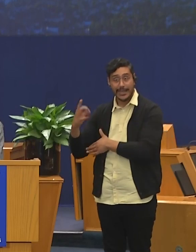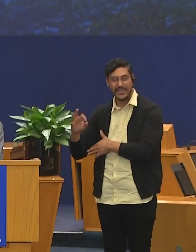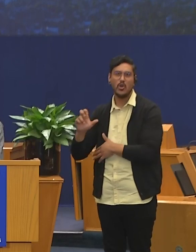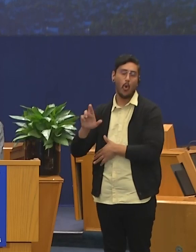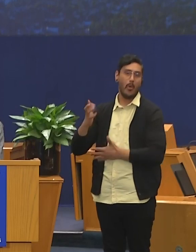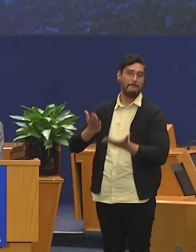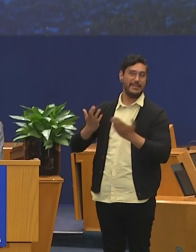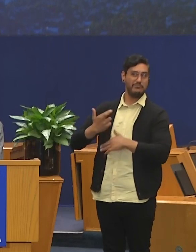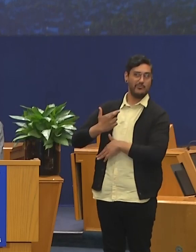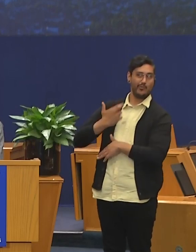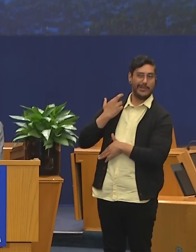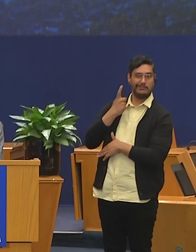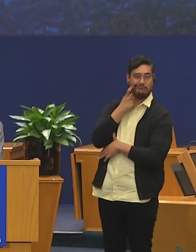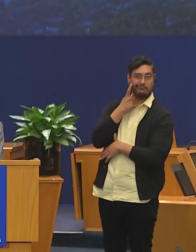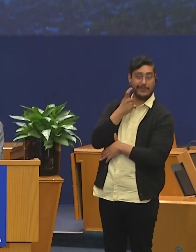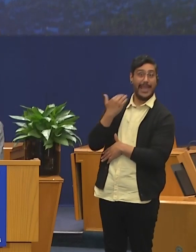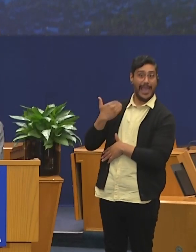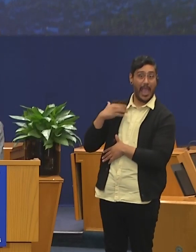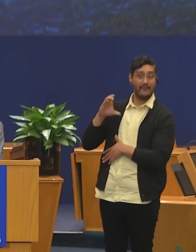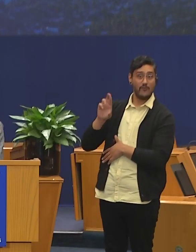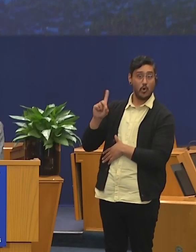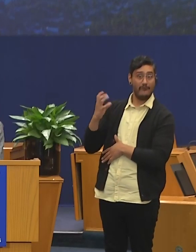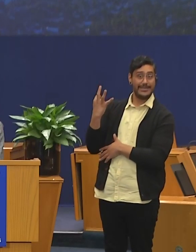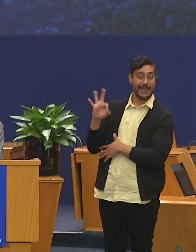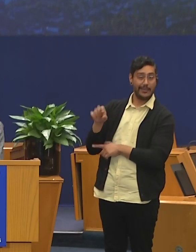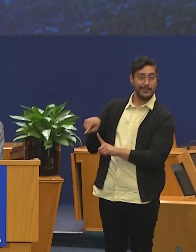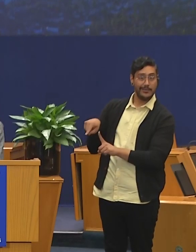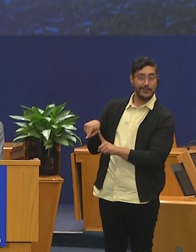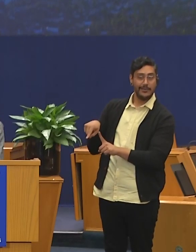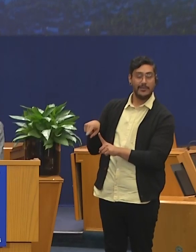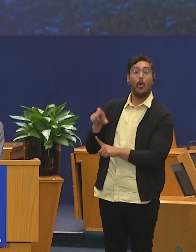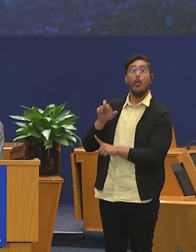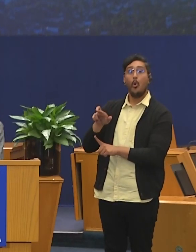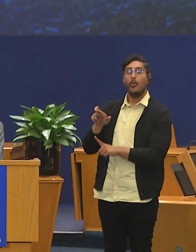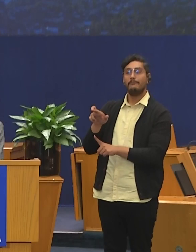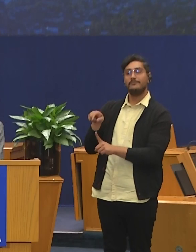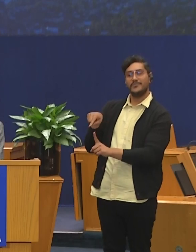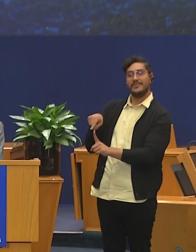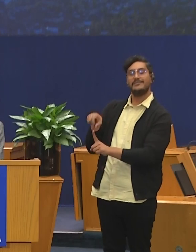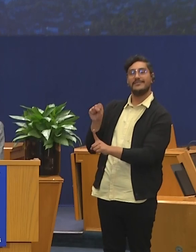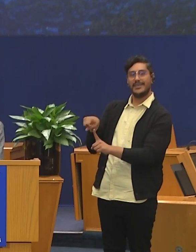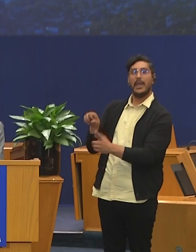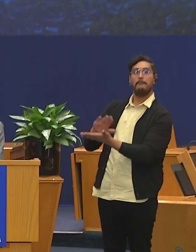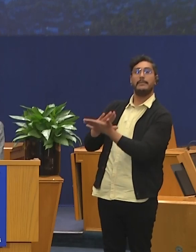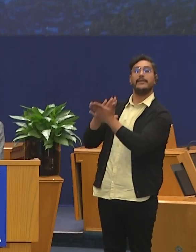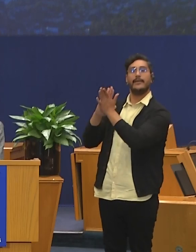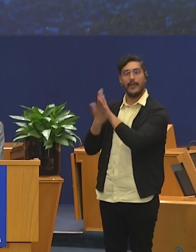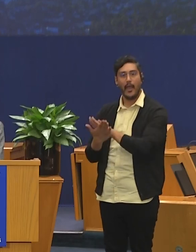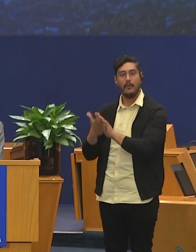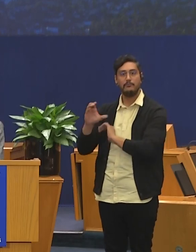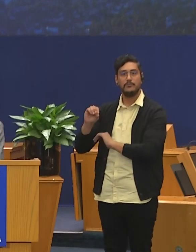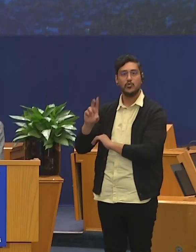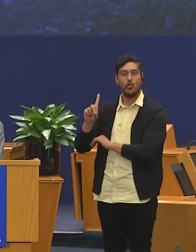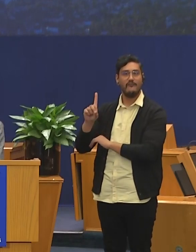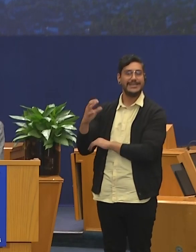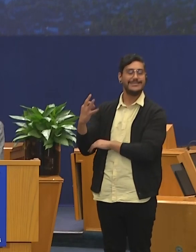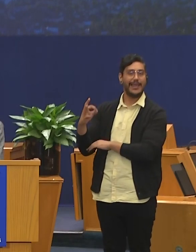PATIENTS AT RISK OR THOUGHT TO BE POTENTIALLY COVID POSITIVE IN A WAY THAT HELPS TURN THEM INTO